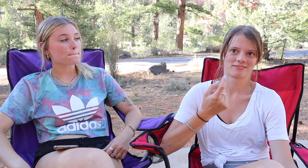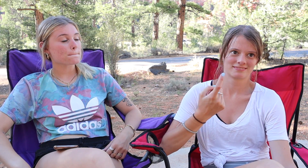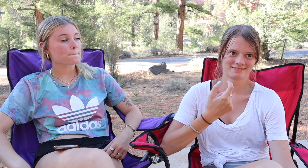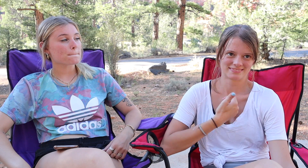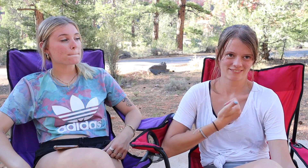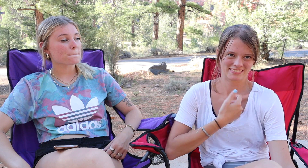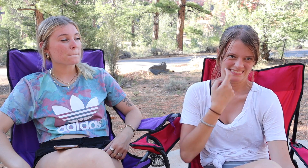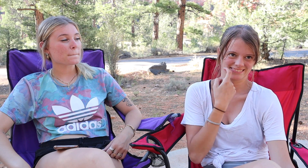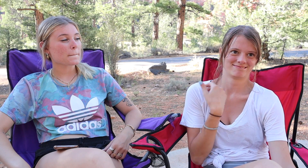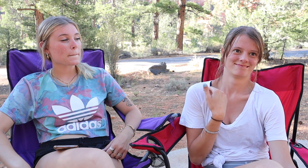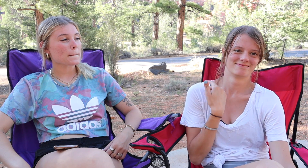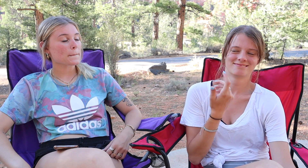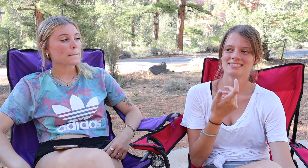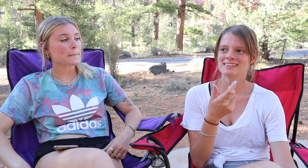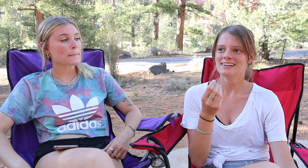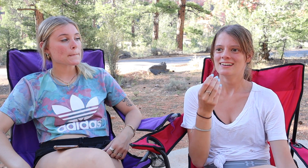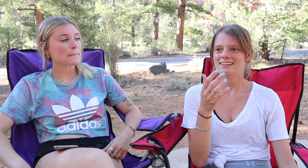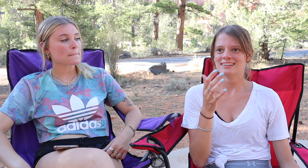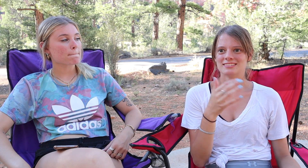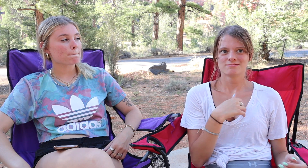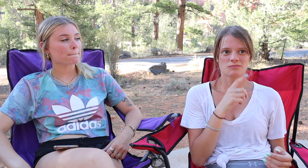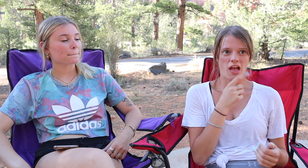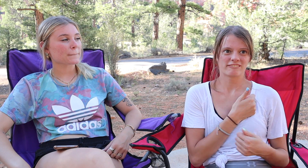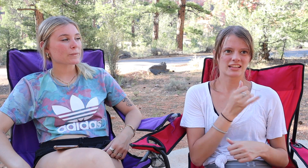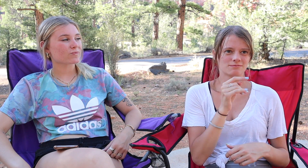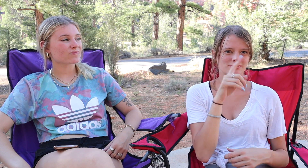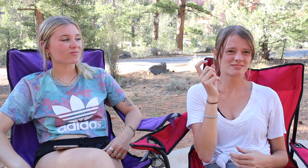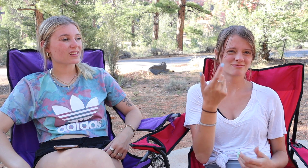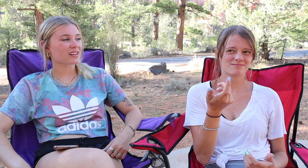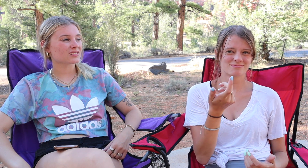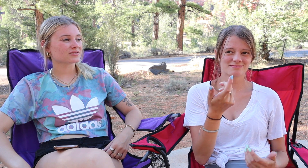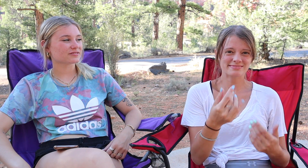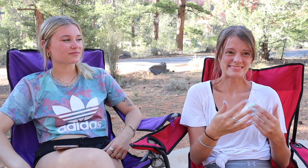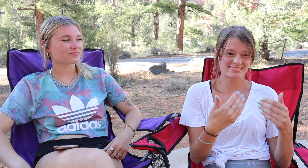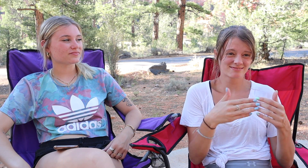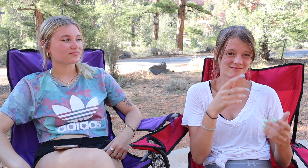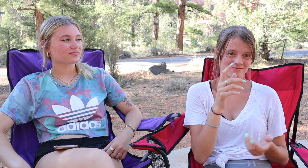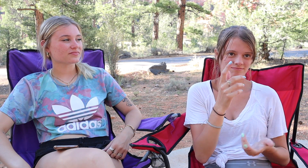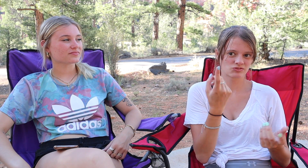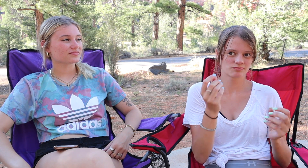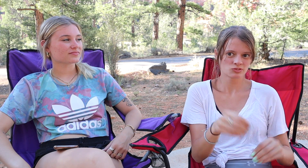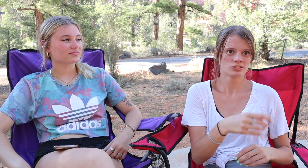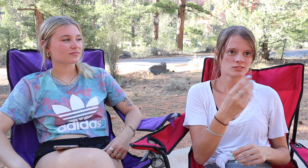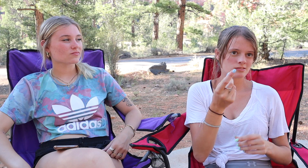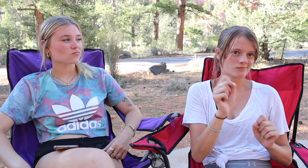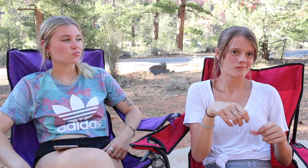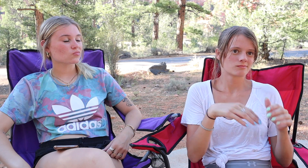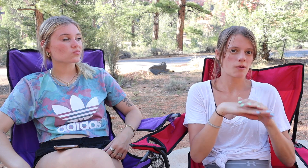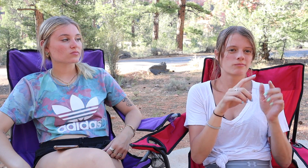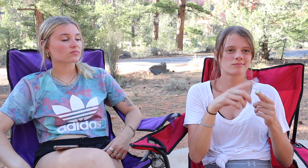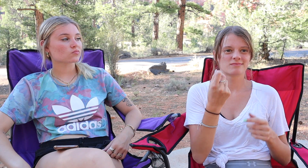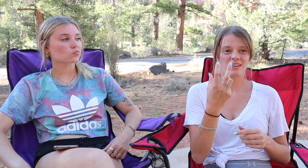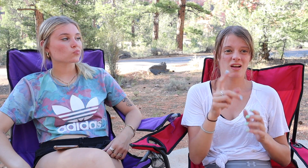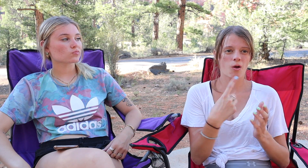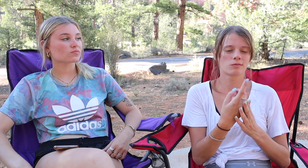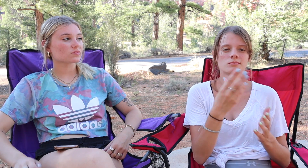K: I just got mine recently I love it because it is easy you just put inside and it can be left inside up to 12 hours